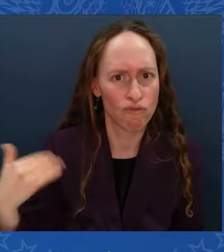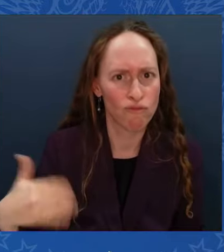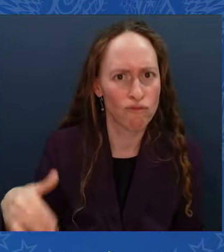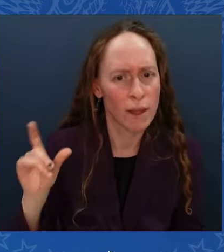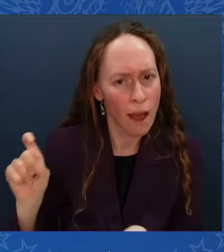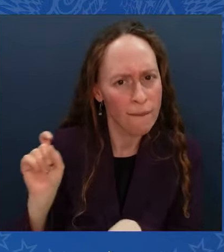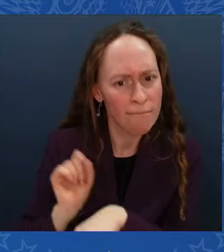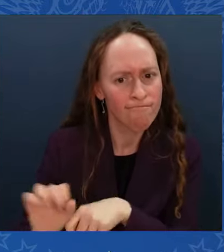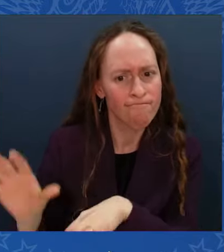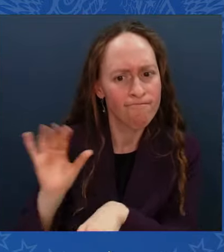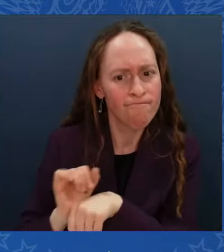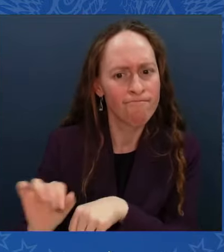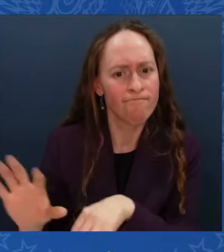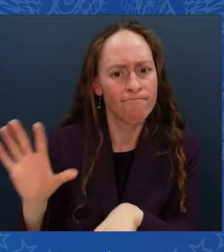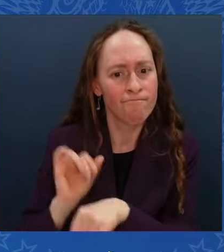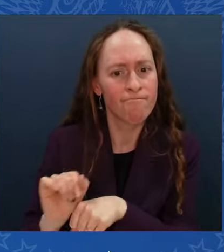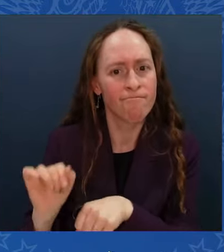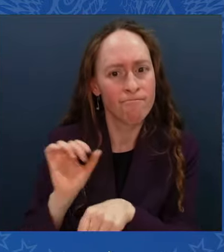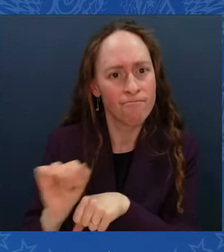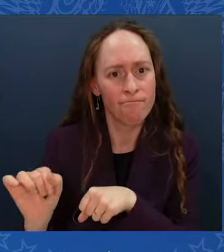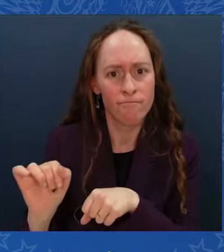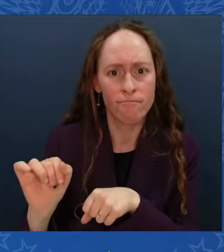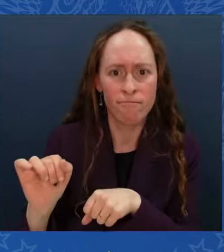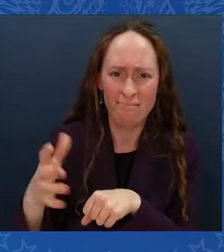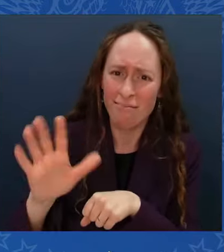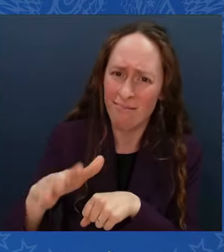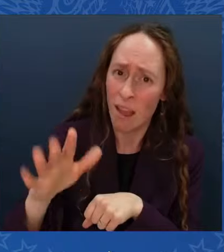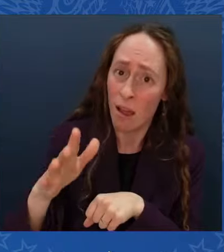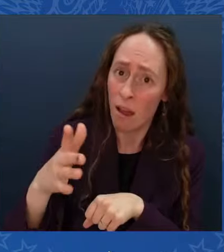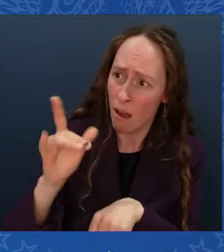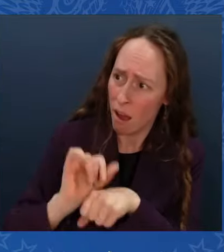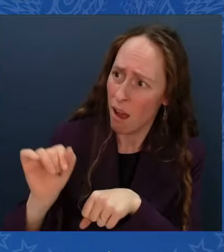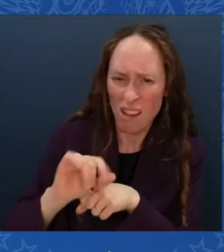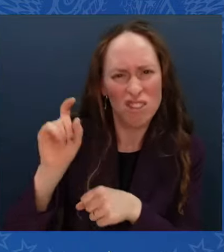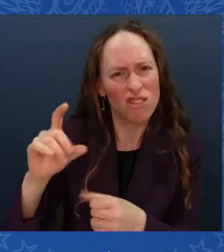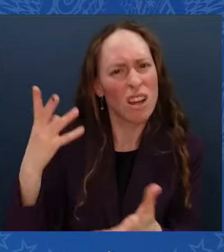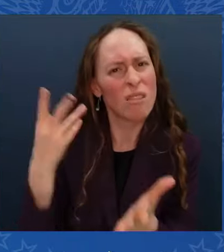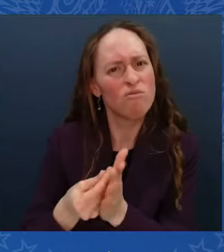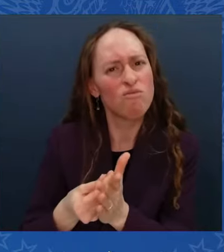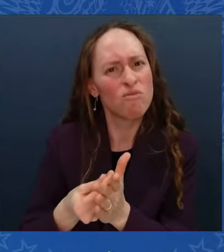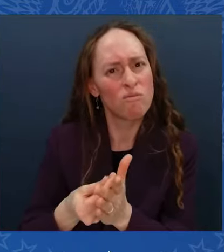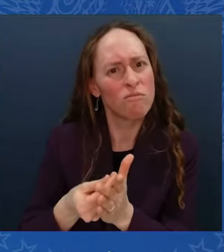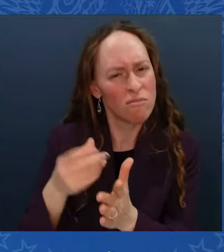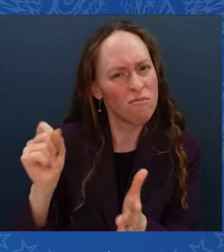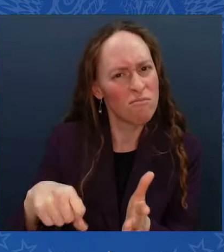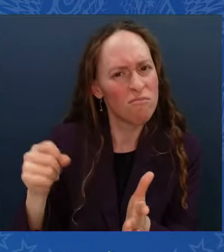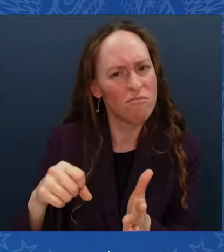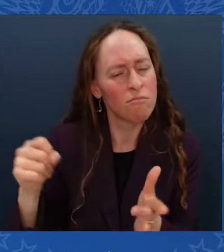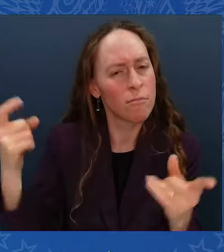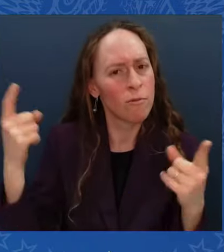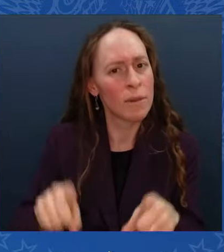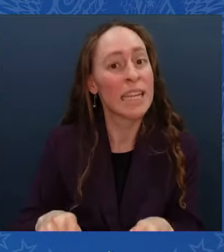you ought to be able to make a decent living. And that's why they're doing it now with my prop- -- my -- my position on organized labor.